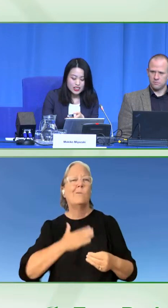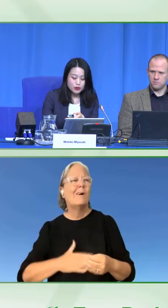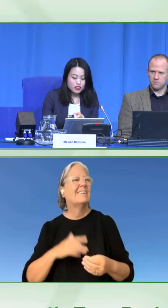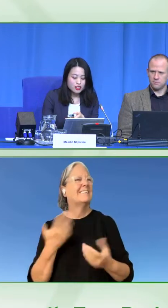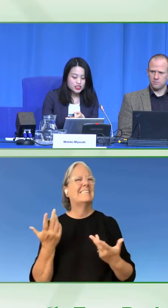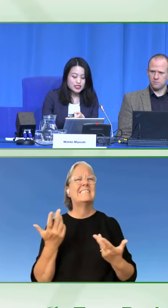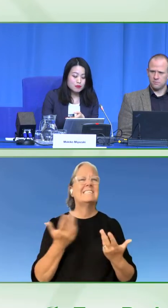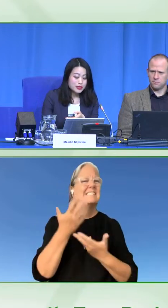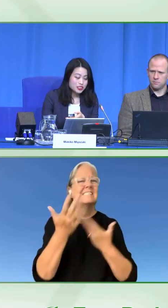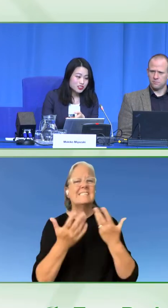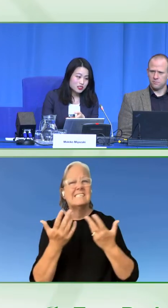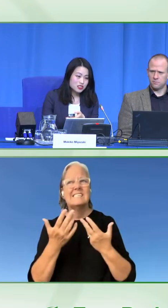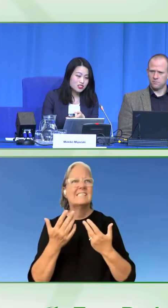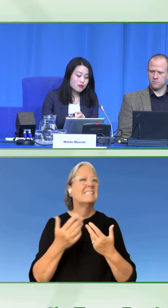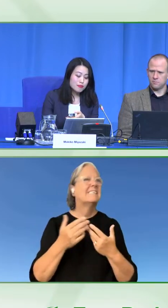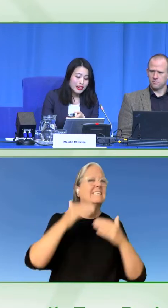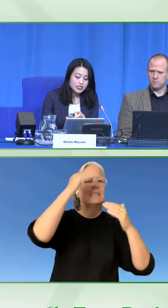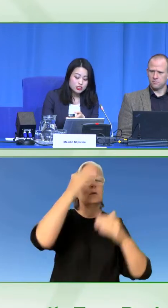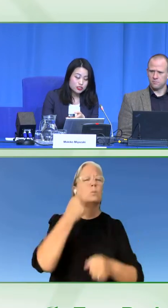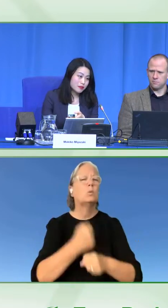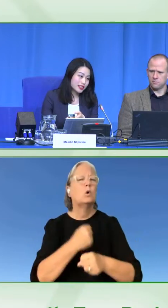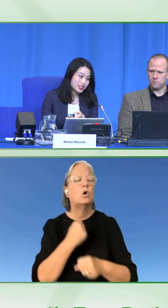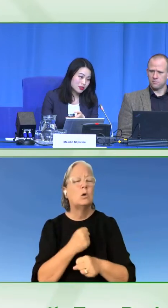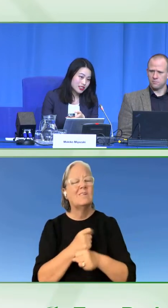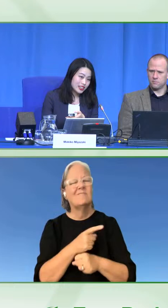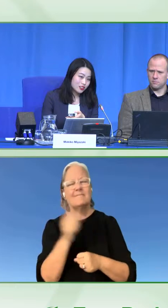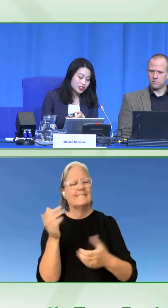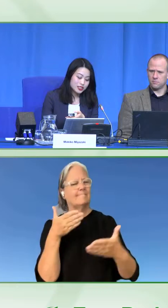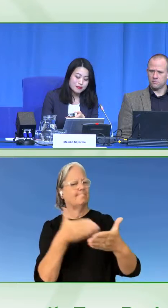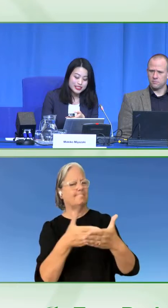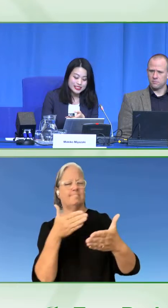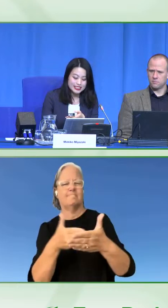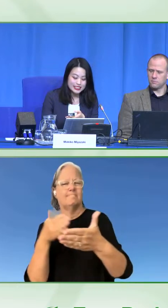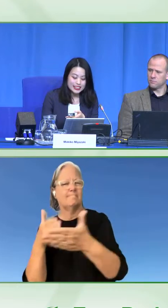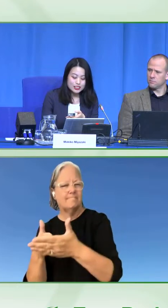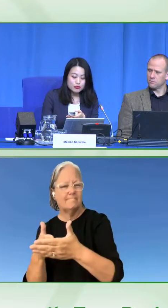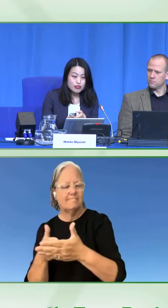including visual disabilities to enjoy watching the races together.